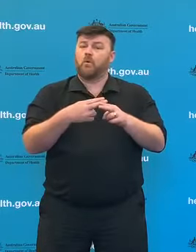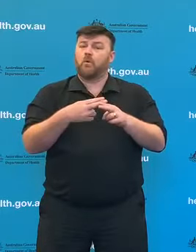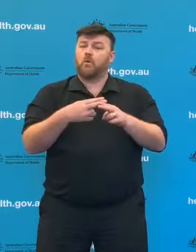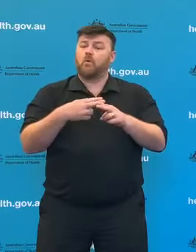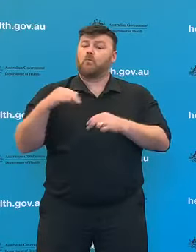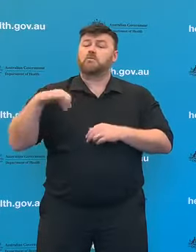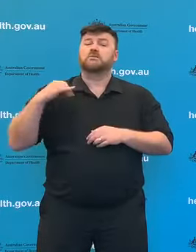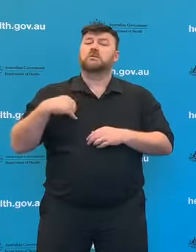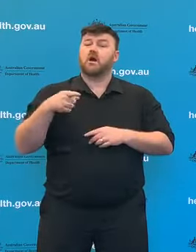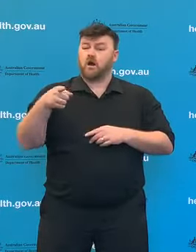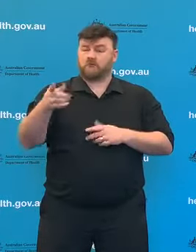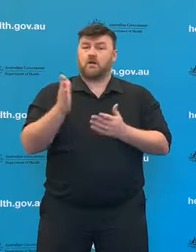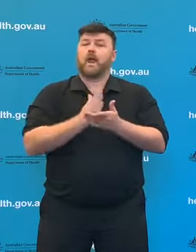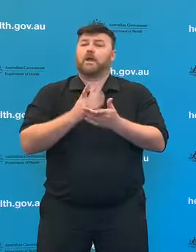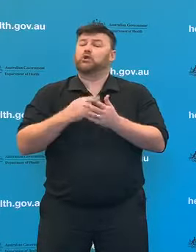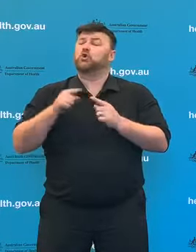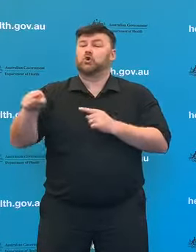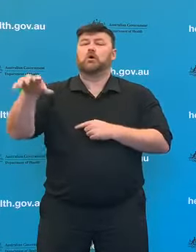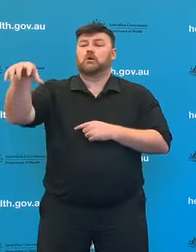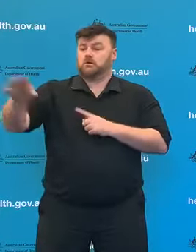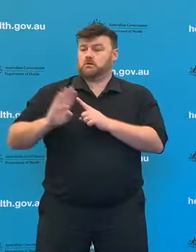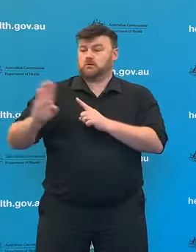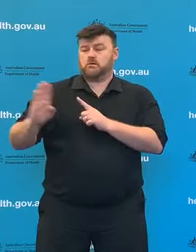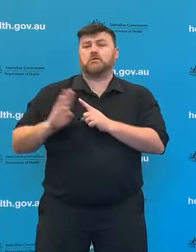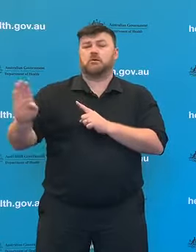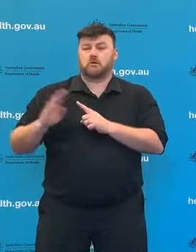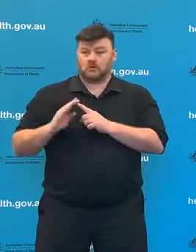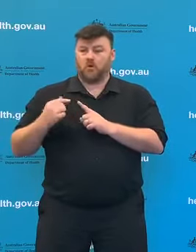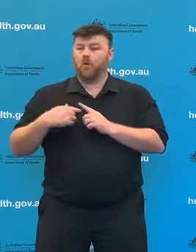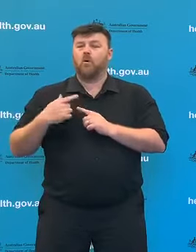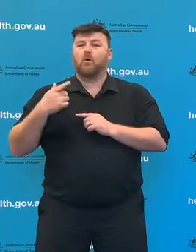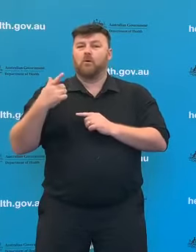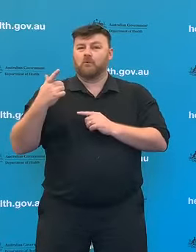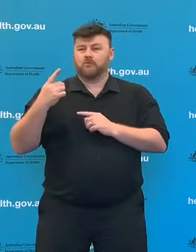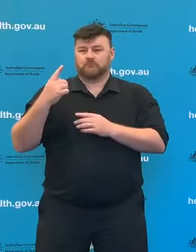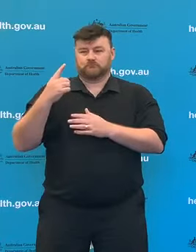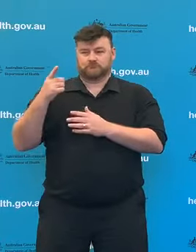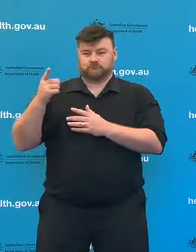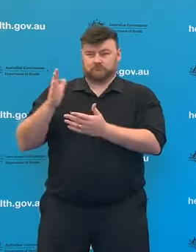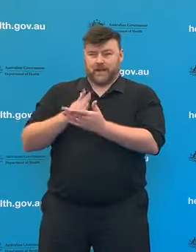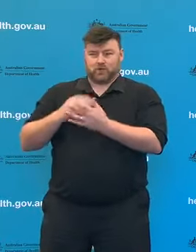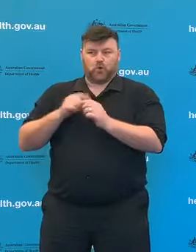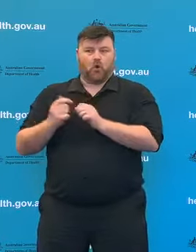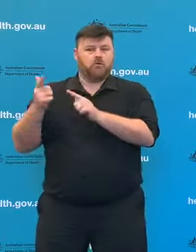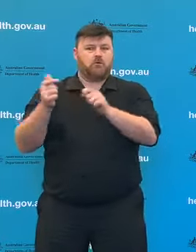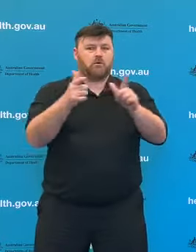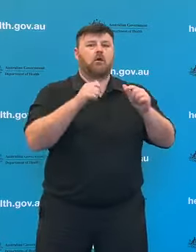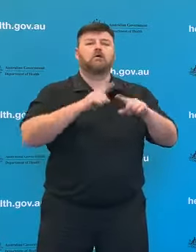moving between aged care facilities, extending that from eight to 12 weeks. The Minister said that the Government doesn't track